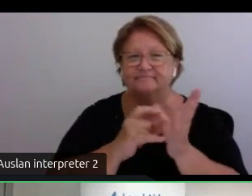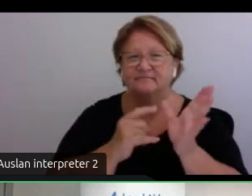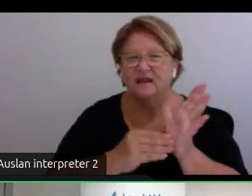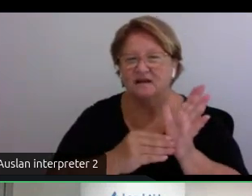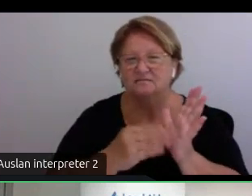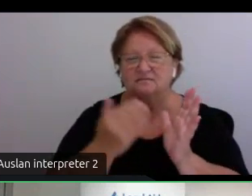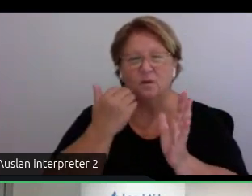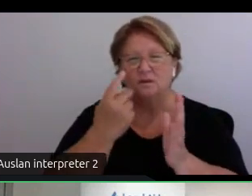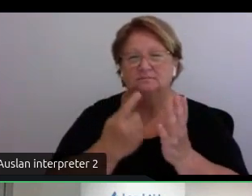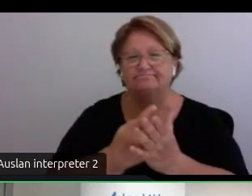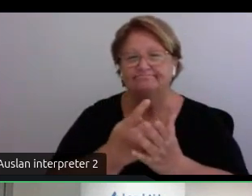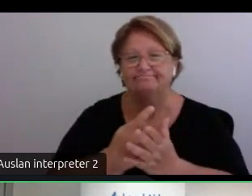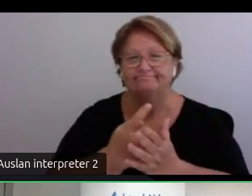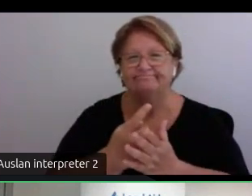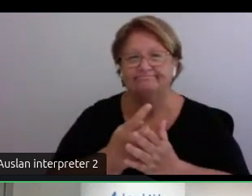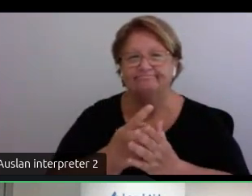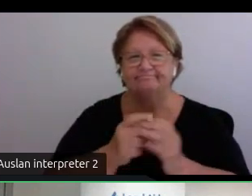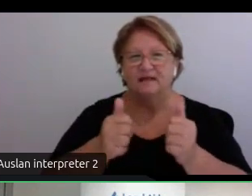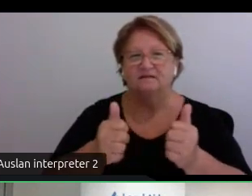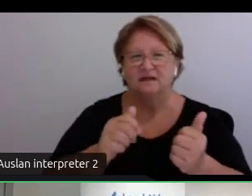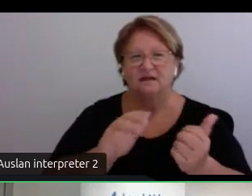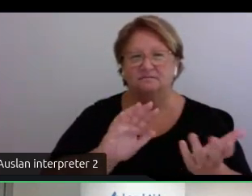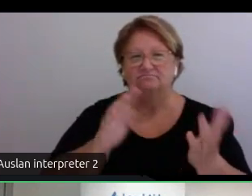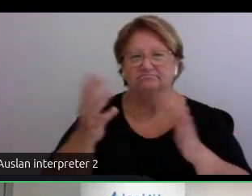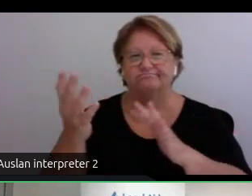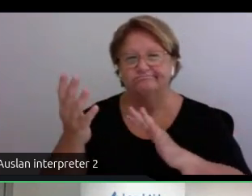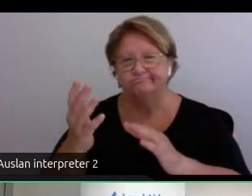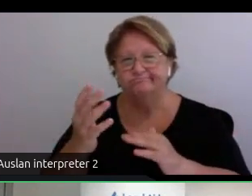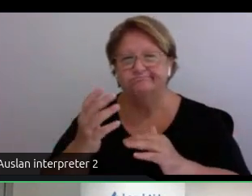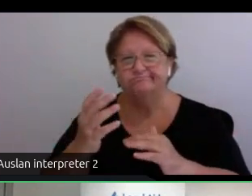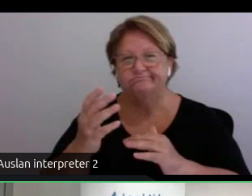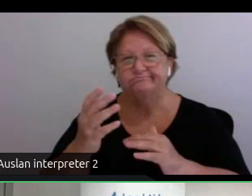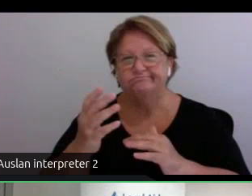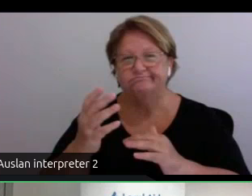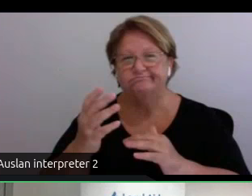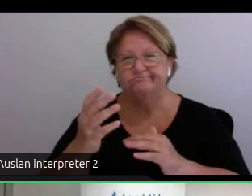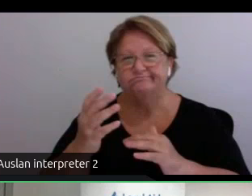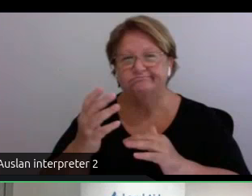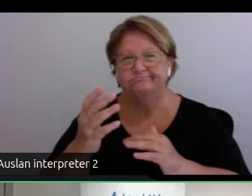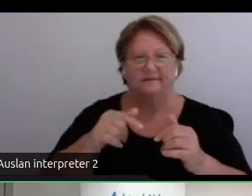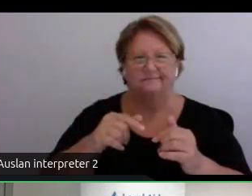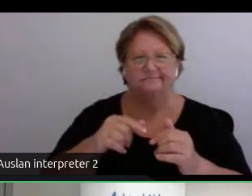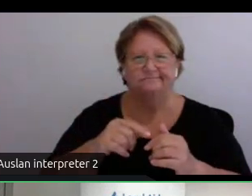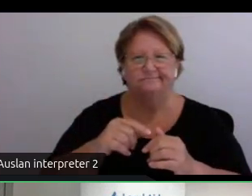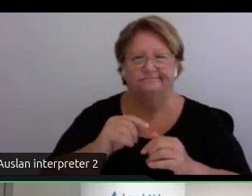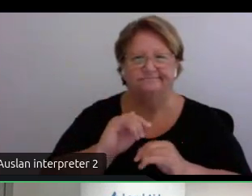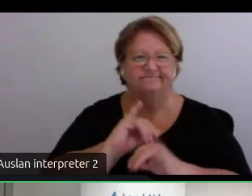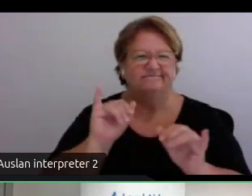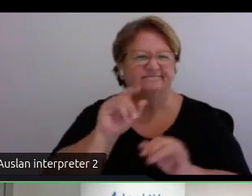always an issue following disasters. It's just a question of which scam people some nefarious